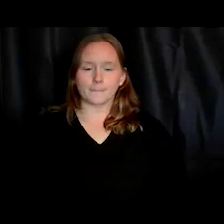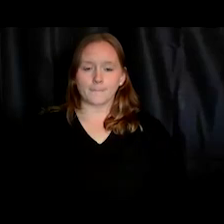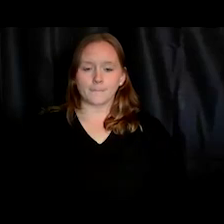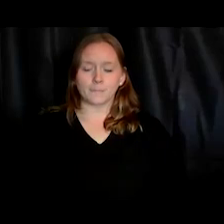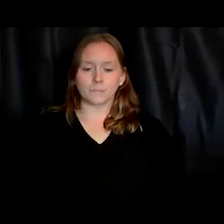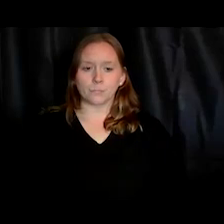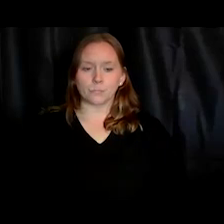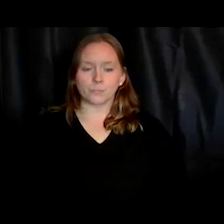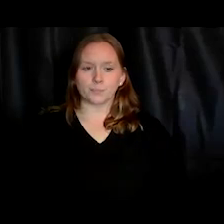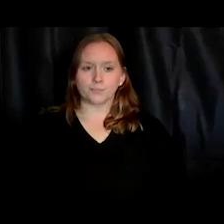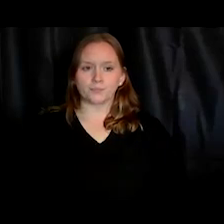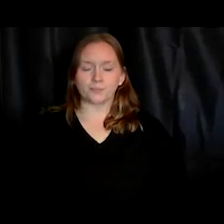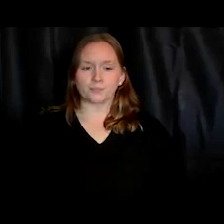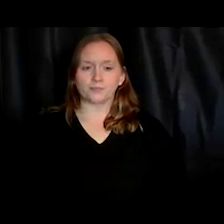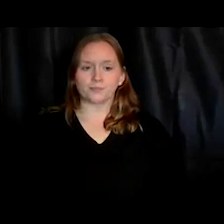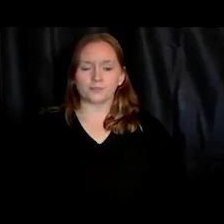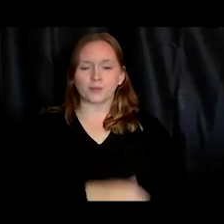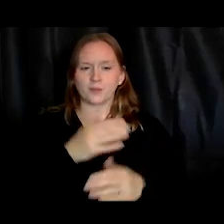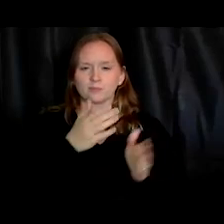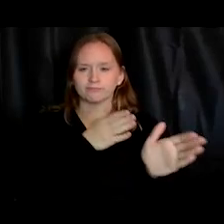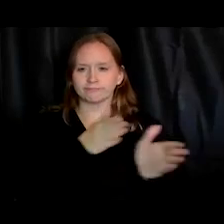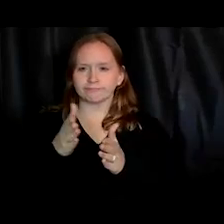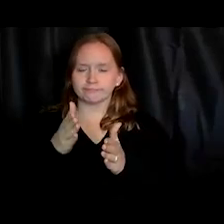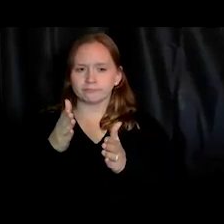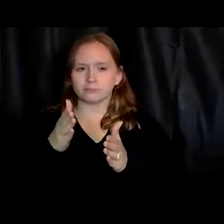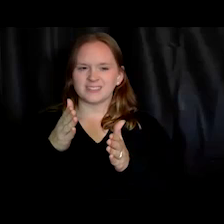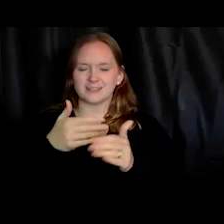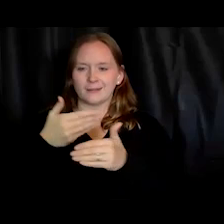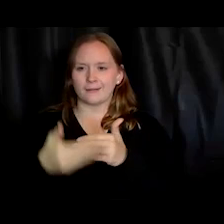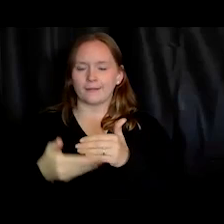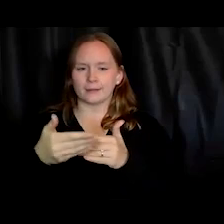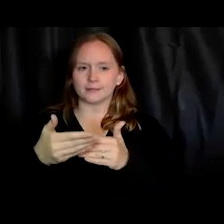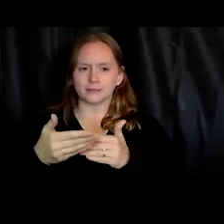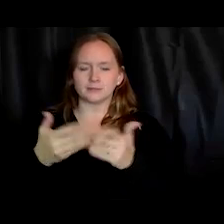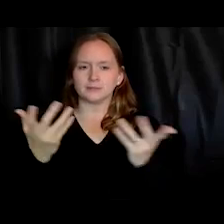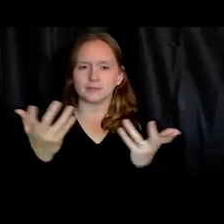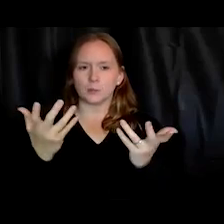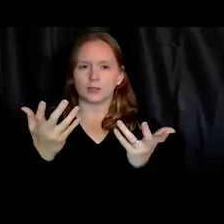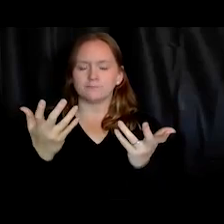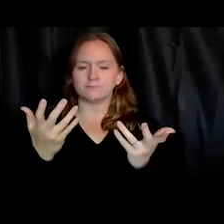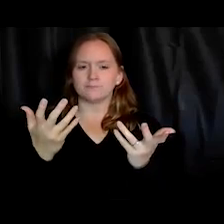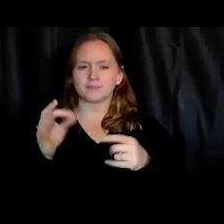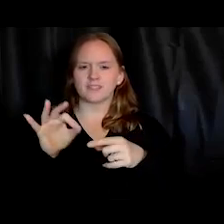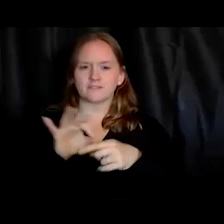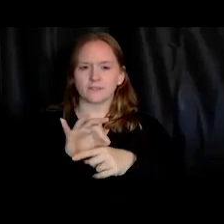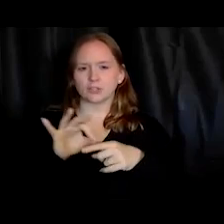The next area of the MSR are the functional information sections.